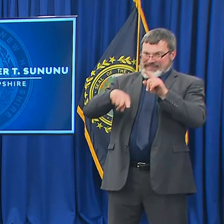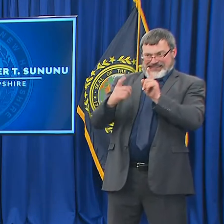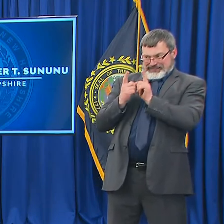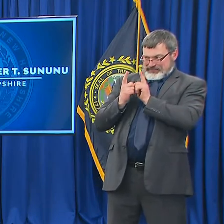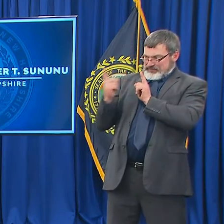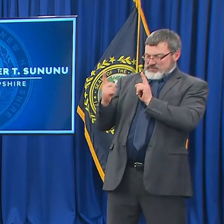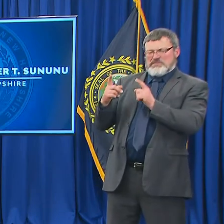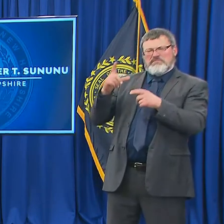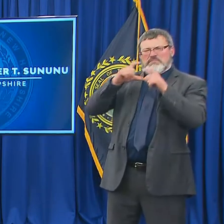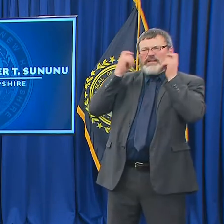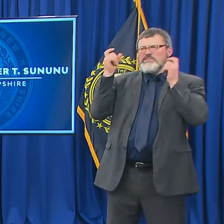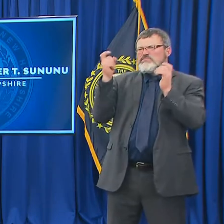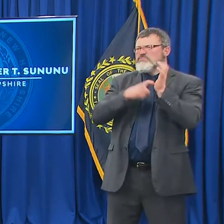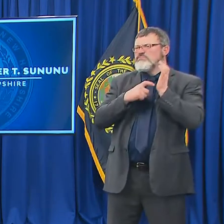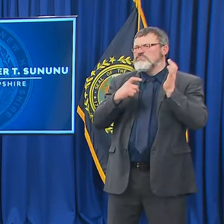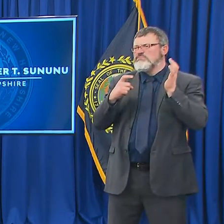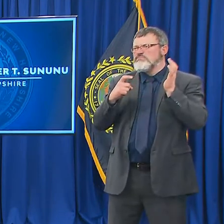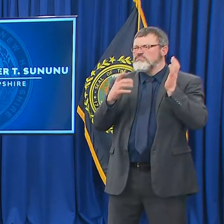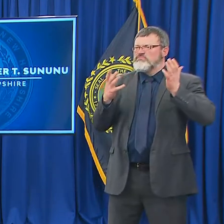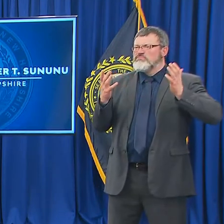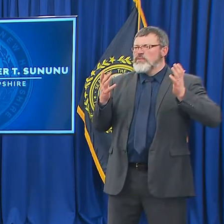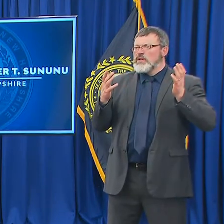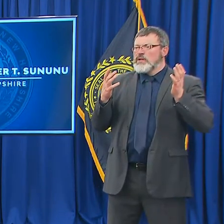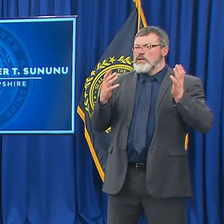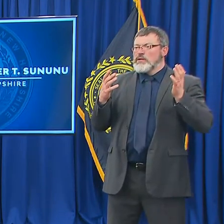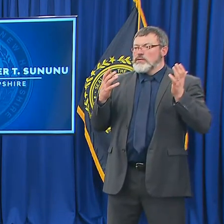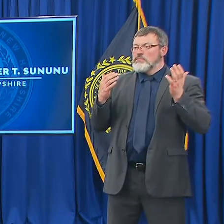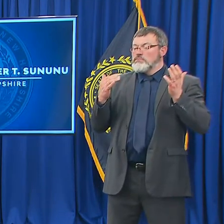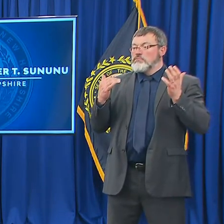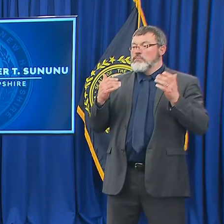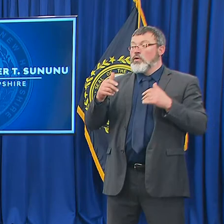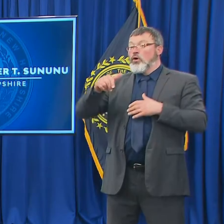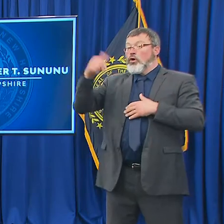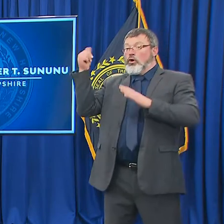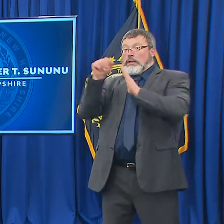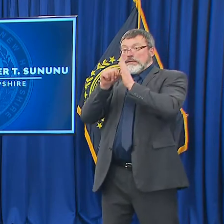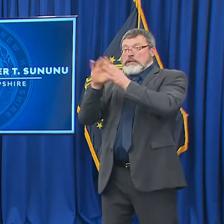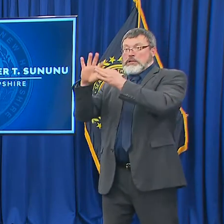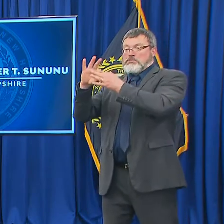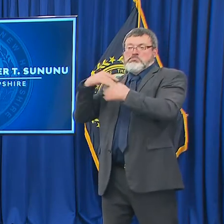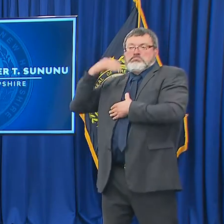We do have any plans to disperse them to assist for example throughout cause County.